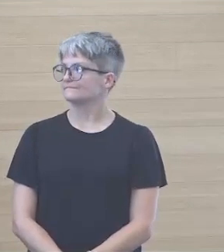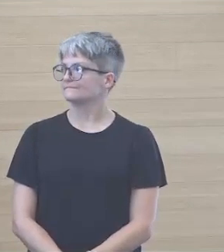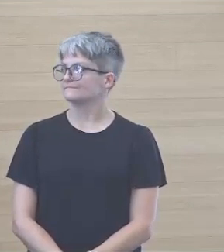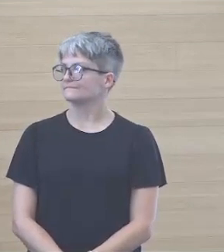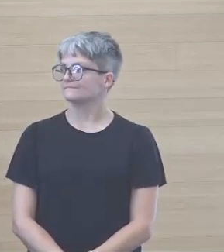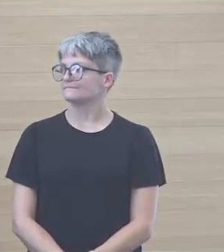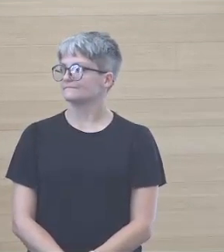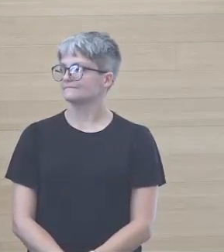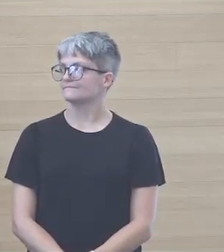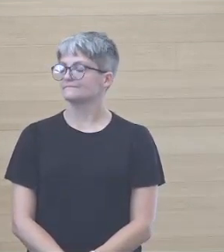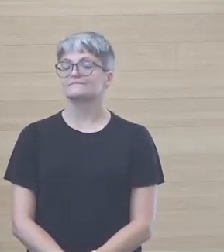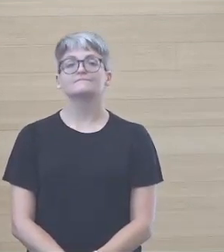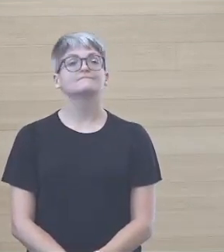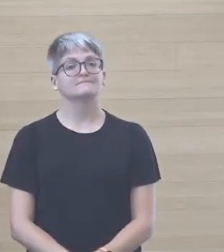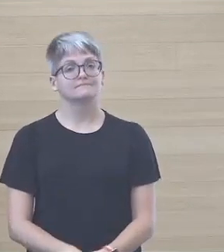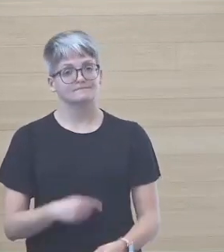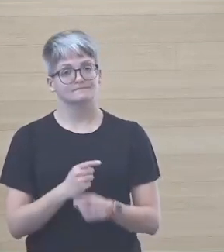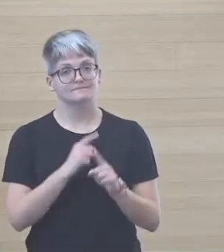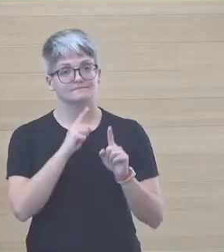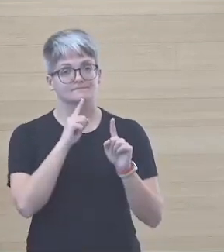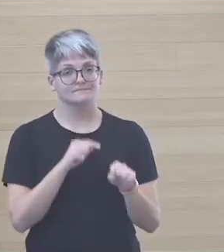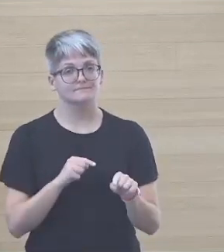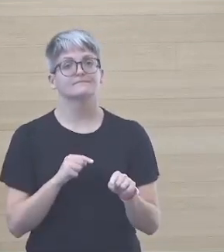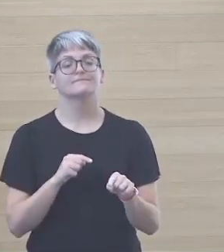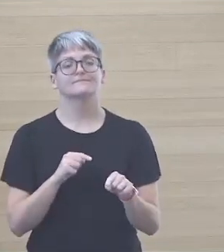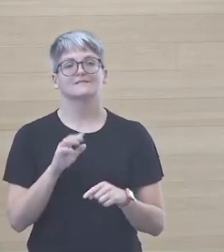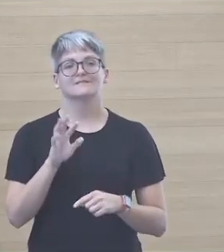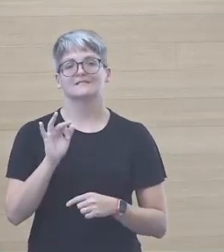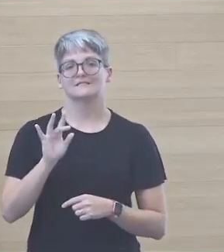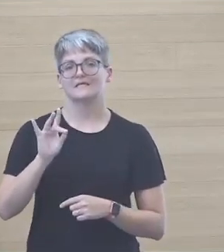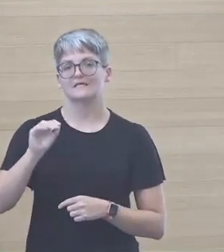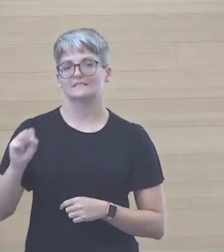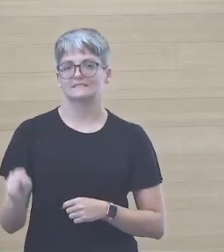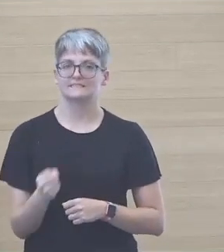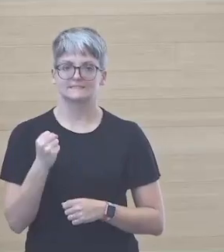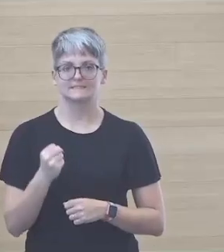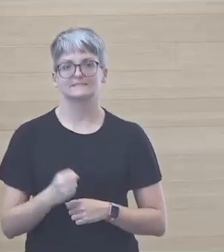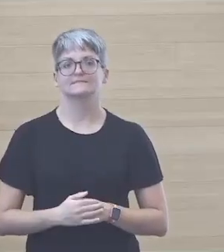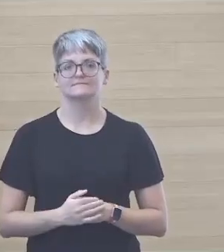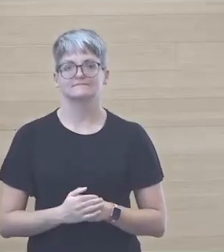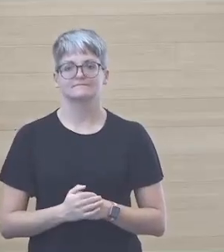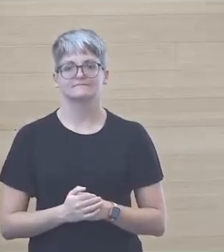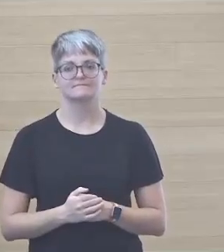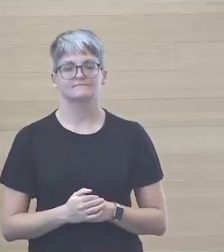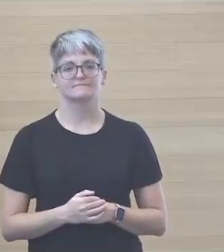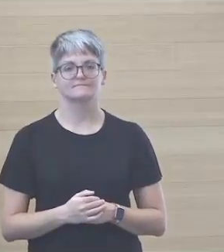So the correct answer was 1980's